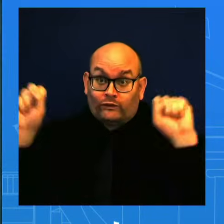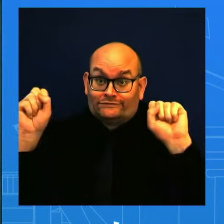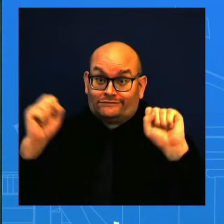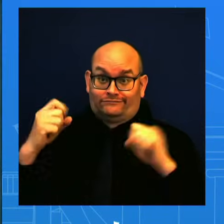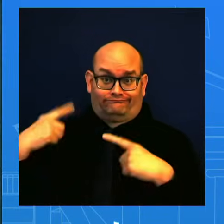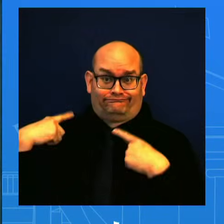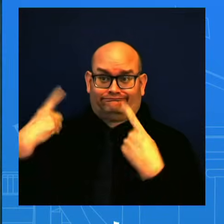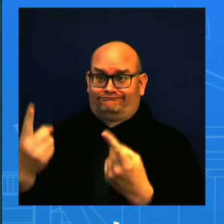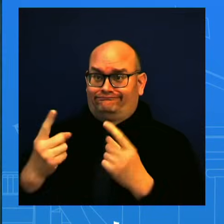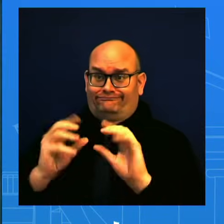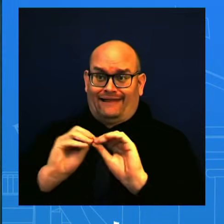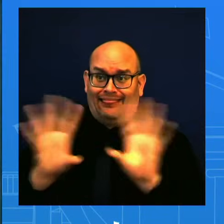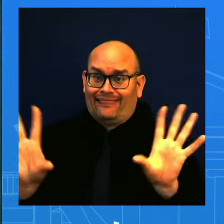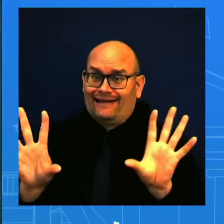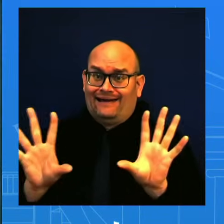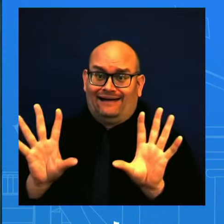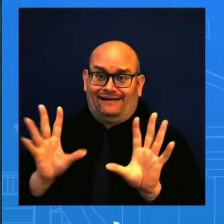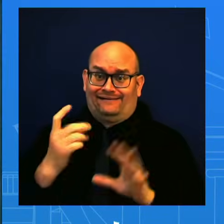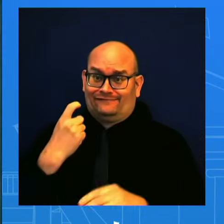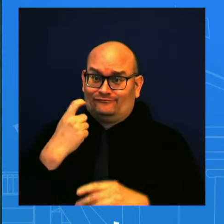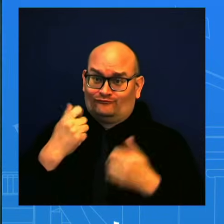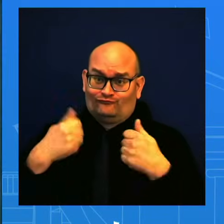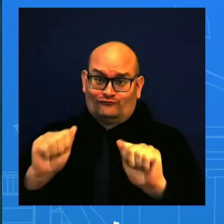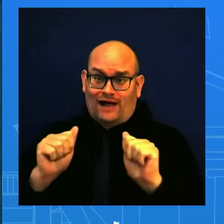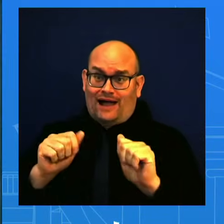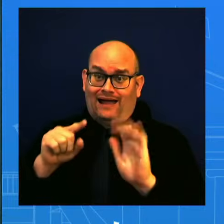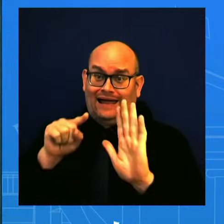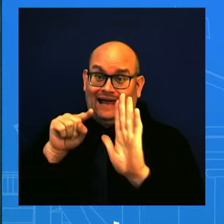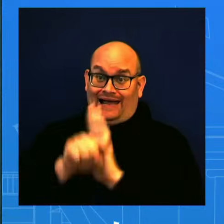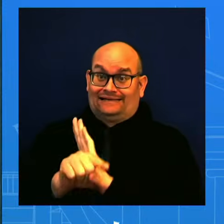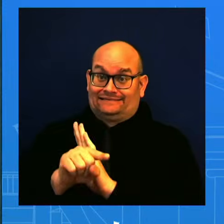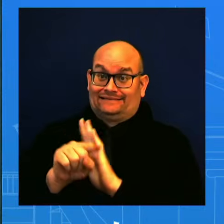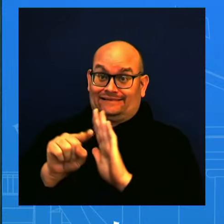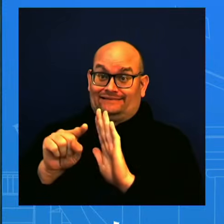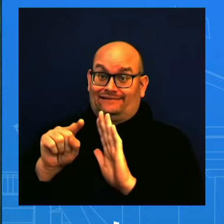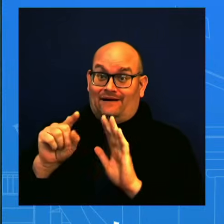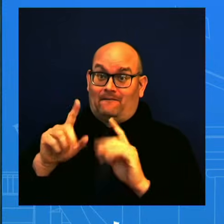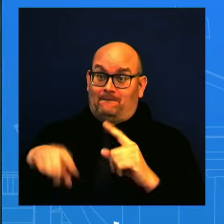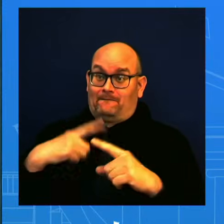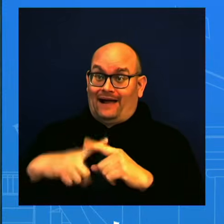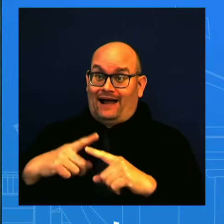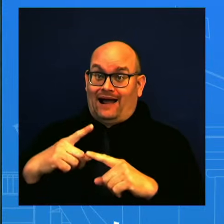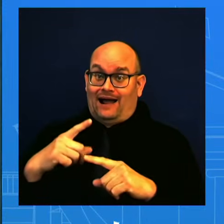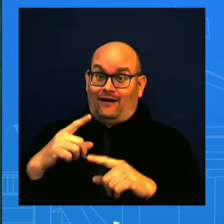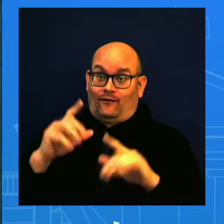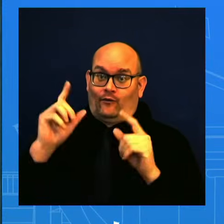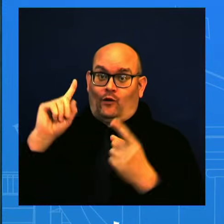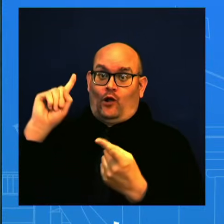because it is an anniversary of 1965 Voting Rights Act. And so, we are acutely aware --